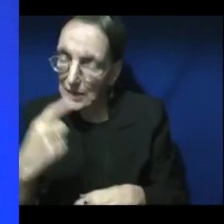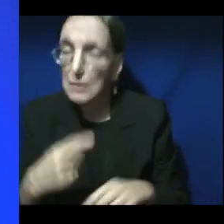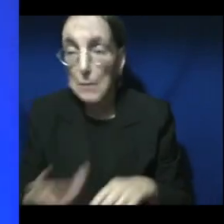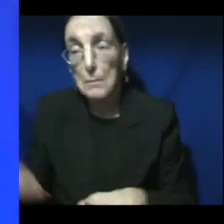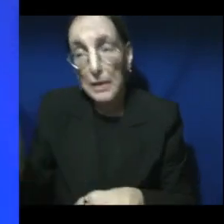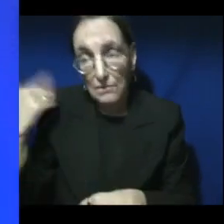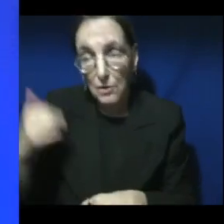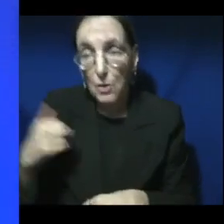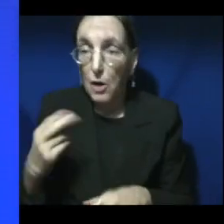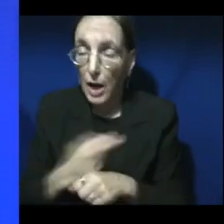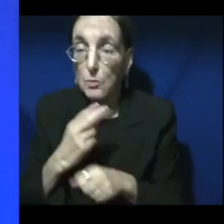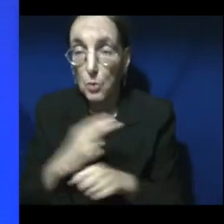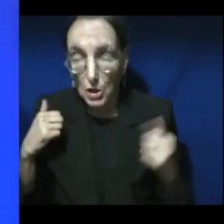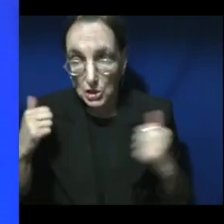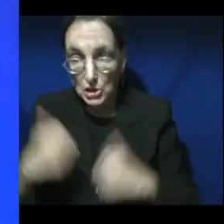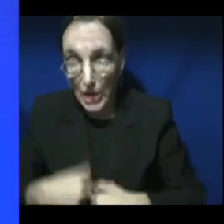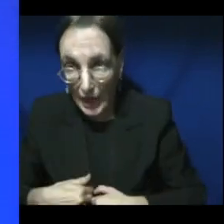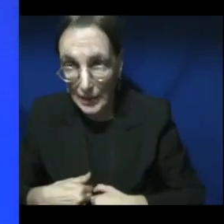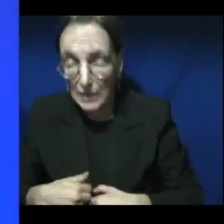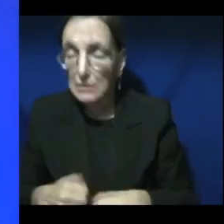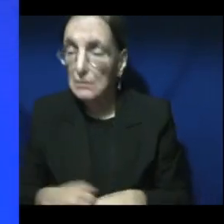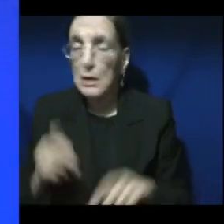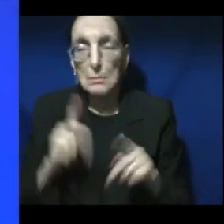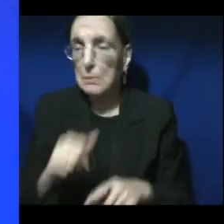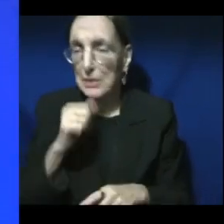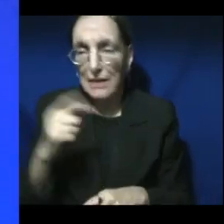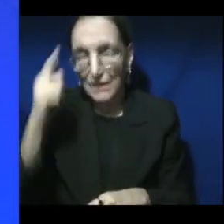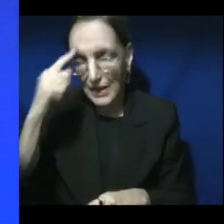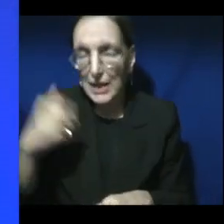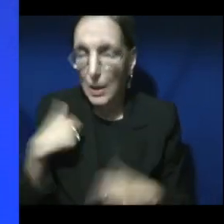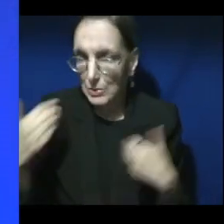people would listen to what I had to say. Now I’m a little bit older, and given I have a slightly